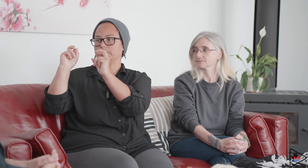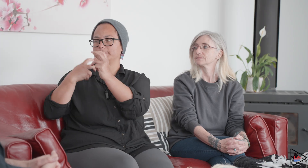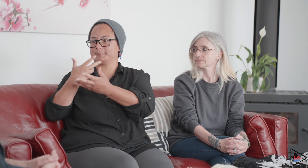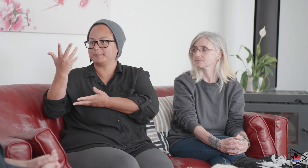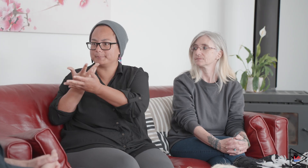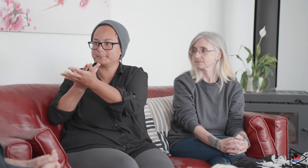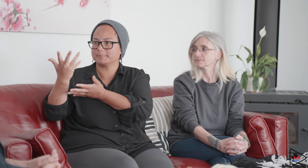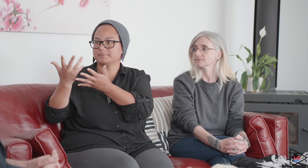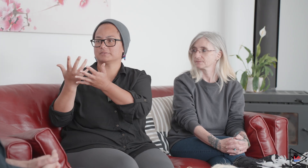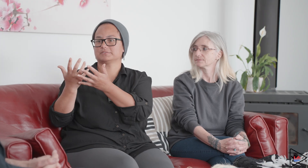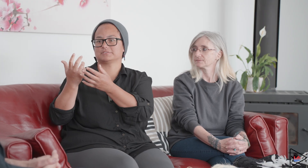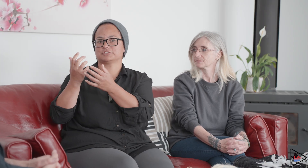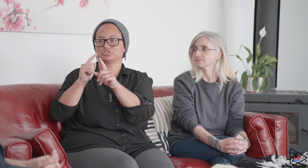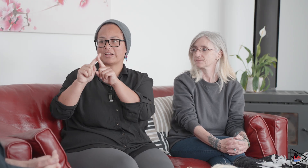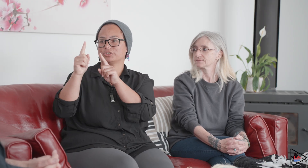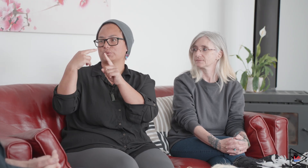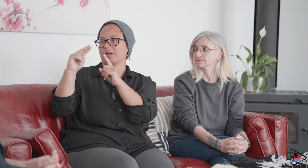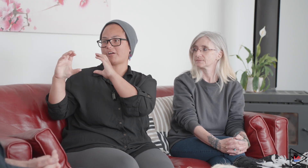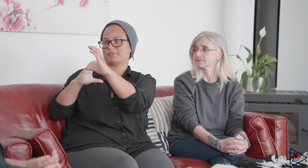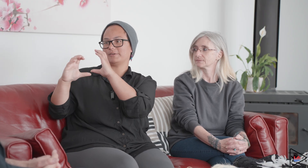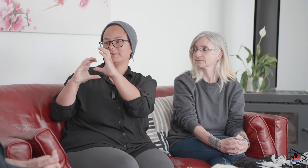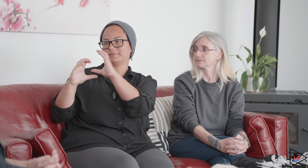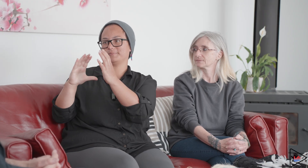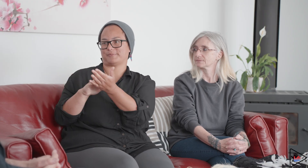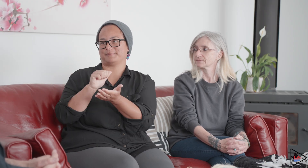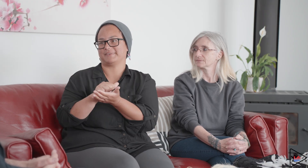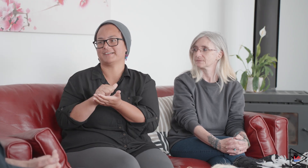when they're trying to communicate as they might do with hearing people. And so by doing that we